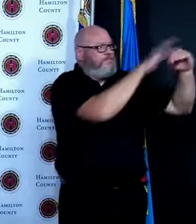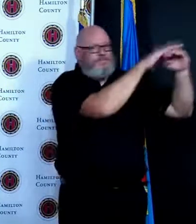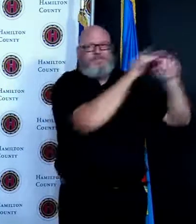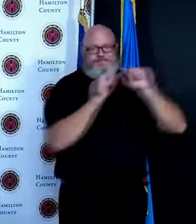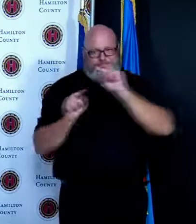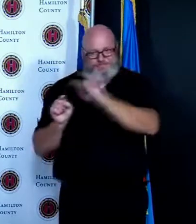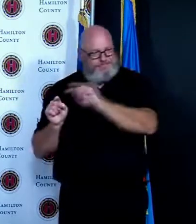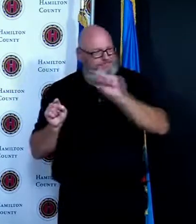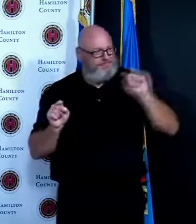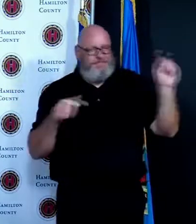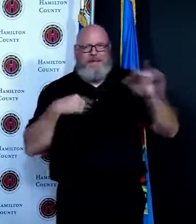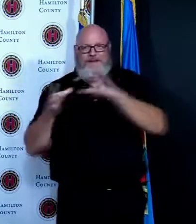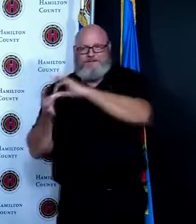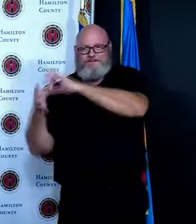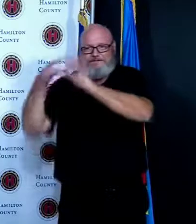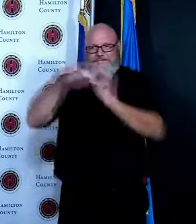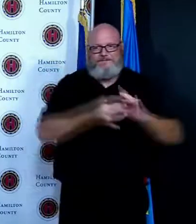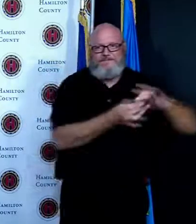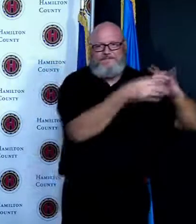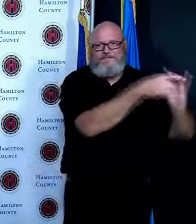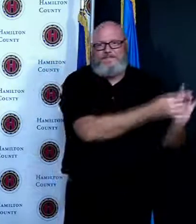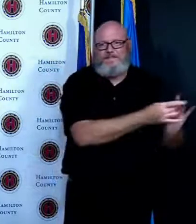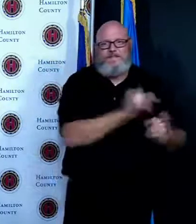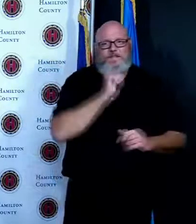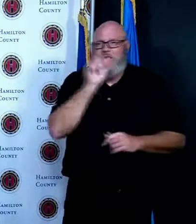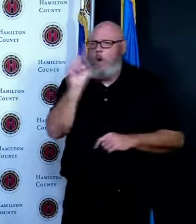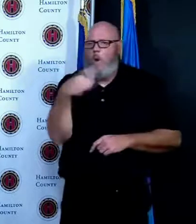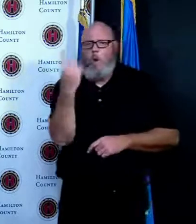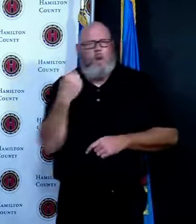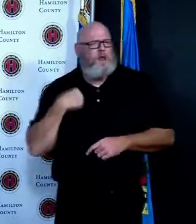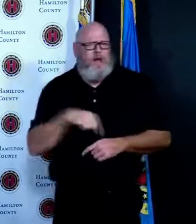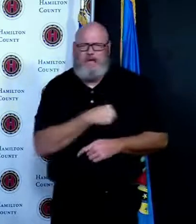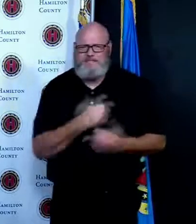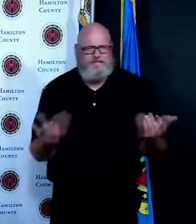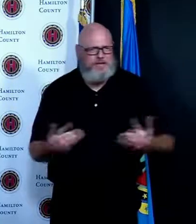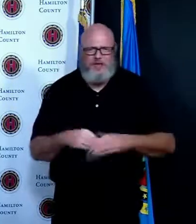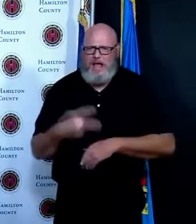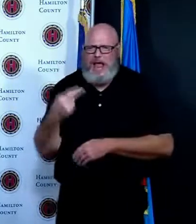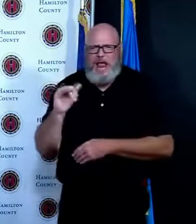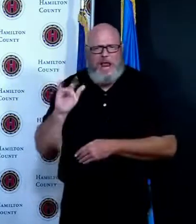around the country and the state of Ohio let's continue to be leaders here in Hamilton County